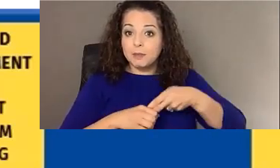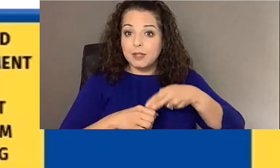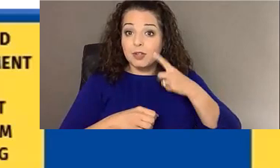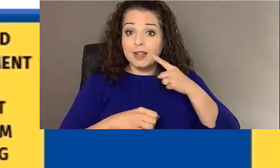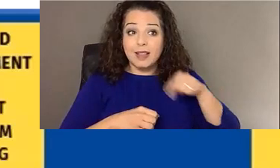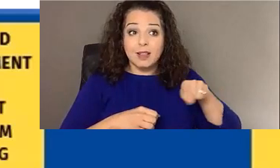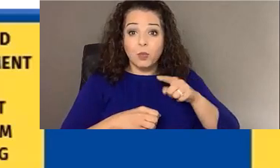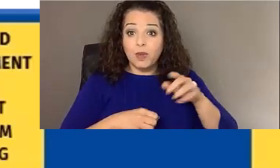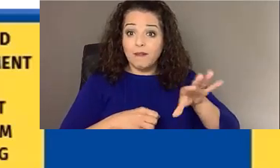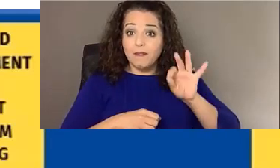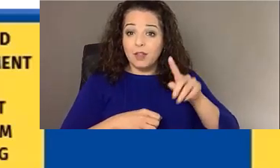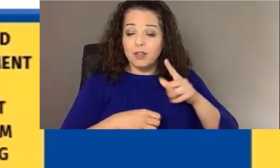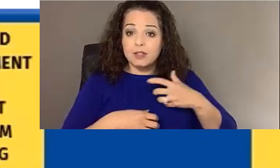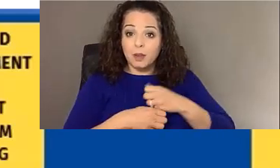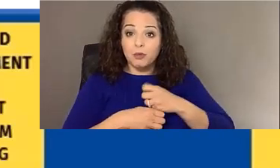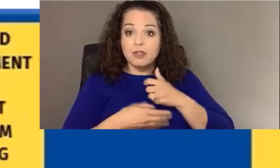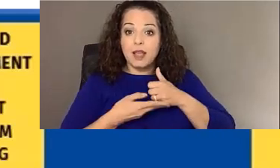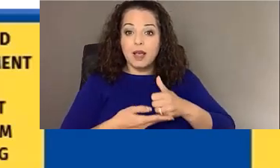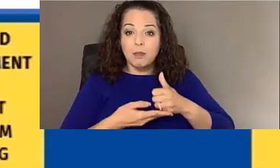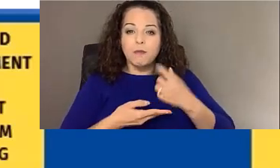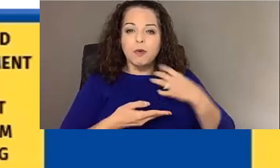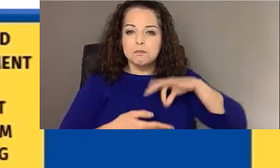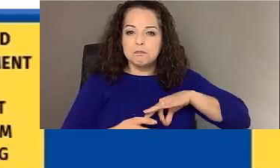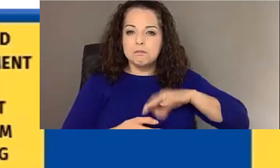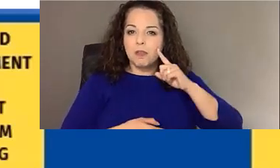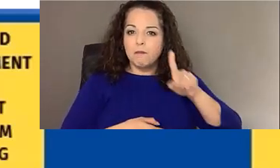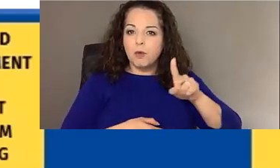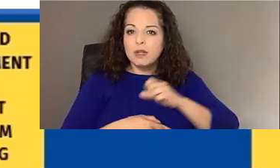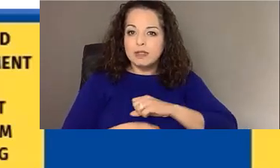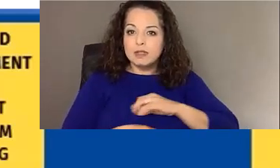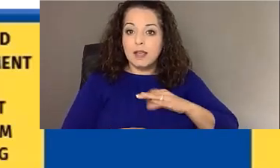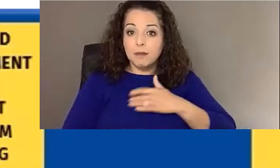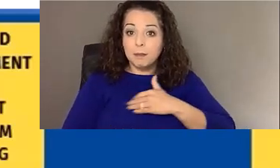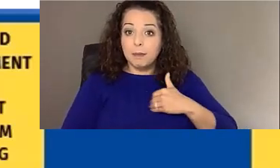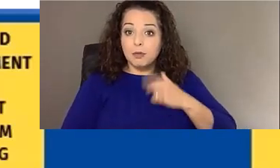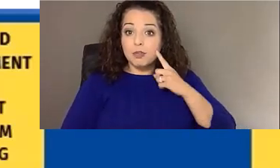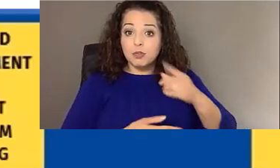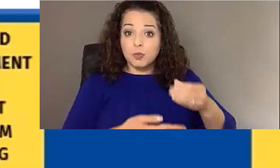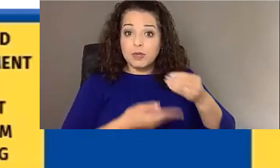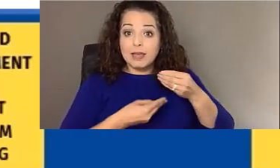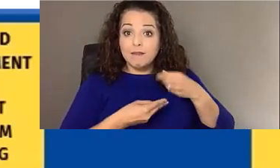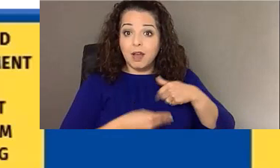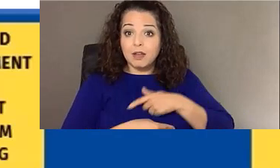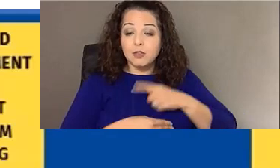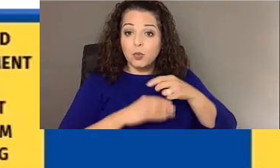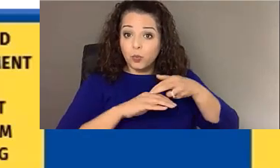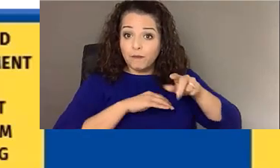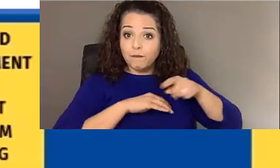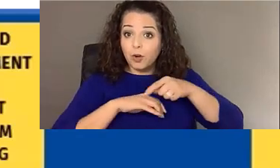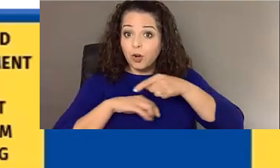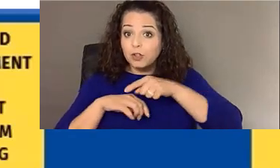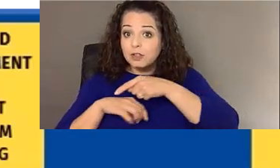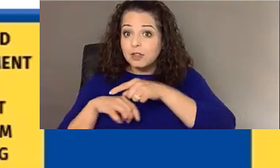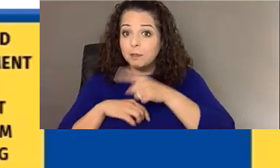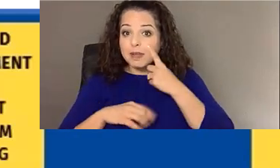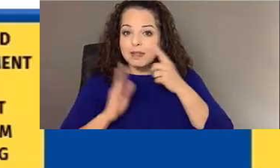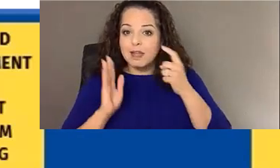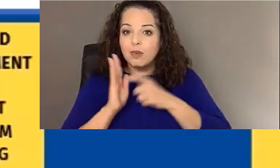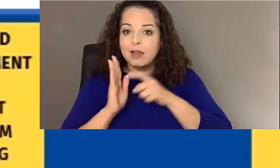are helpful for staff members who provide us with referrals because they can recognize the impact of CAPABLE